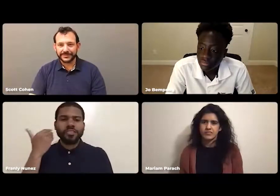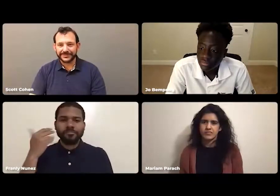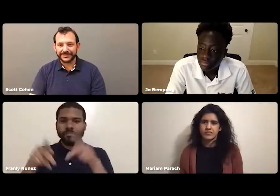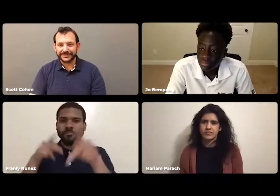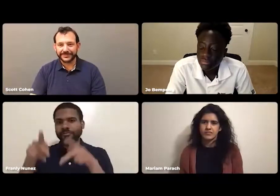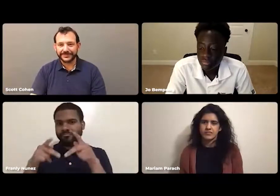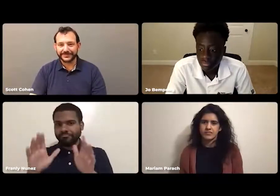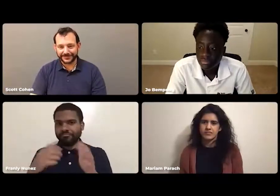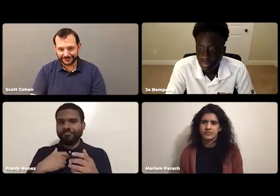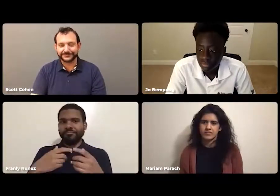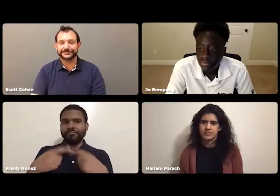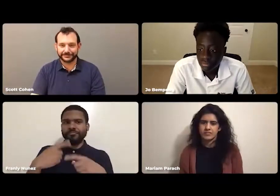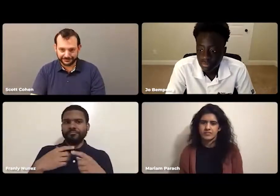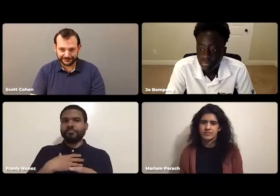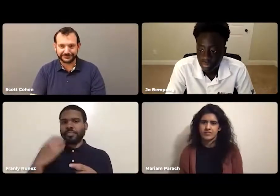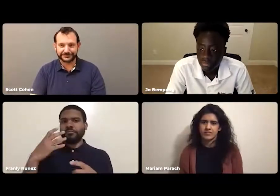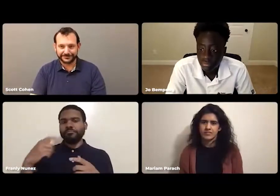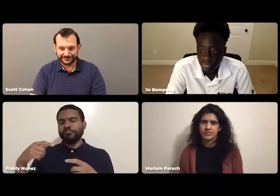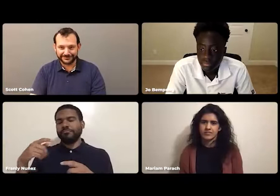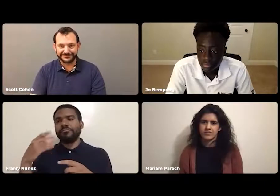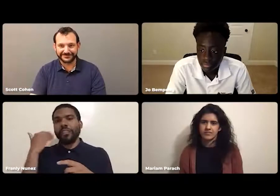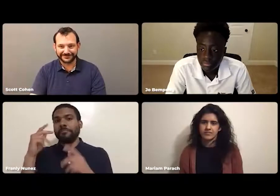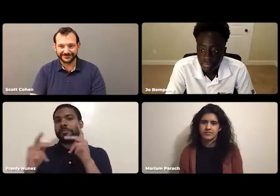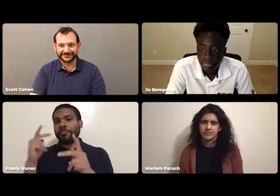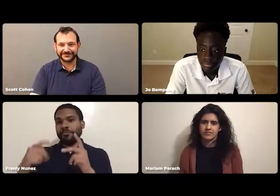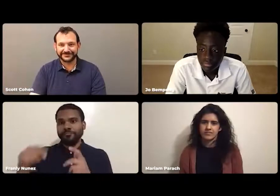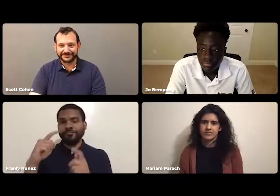people. This is the sign I use, brushing on my teeth.